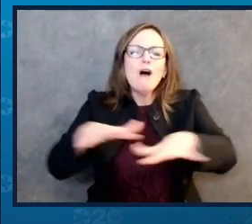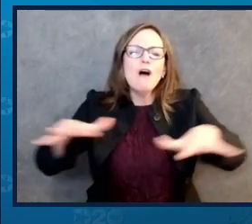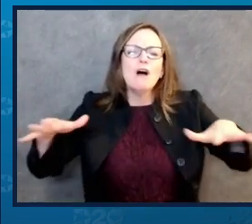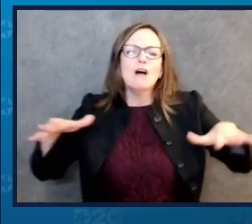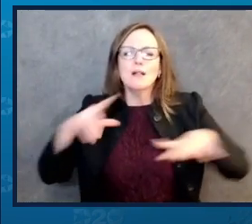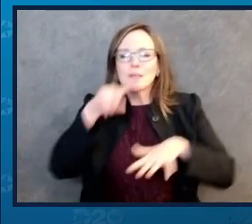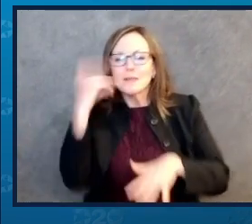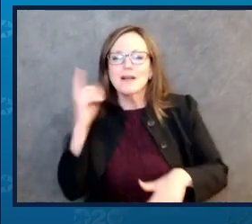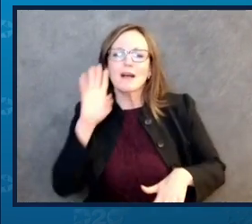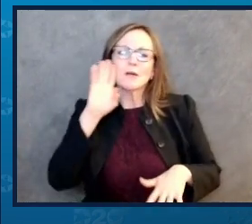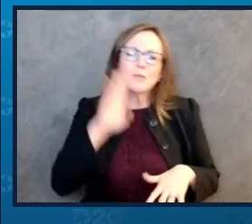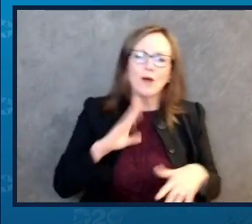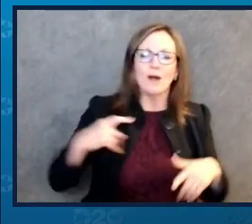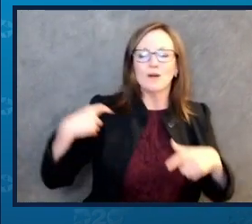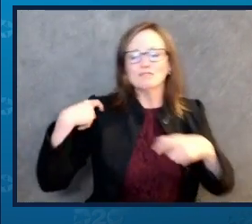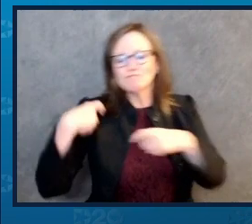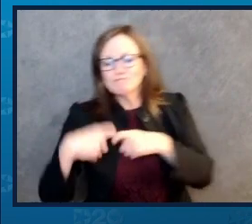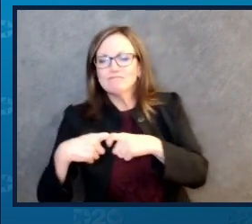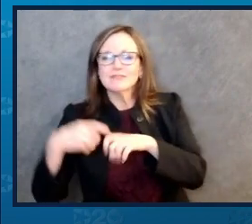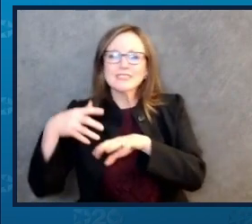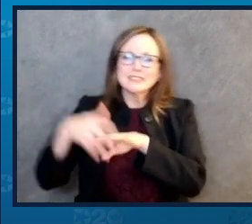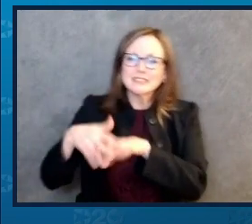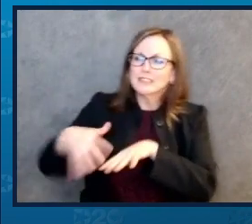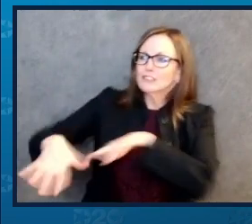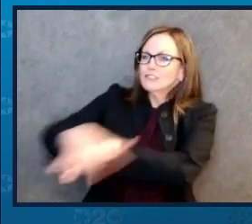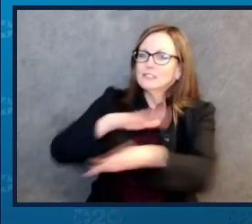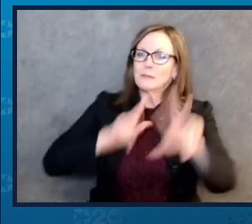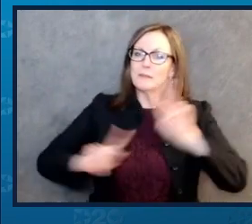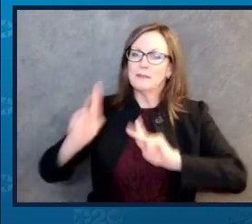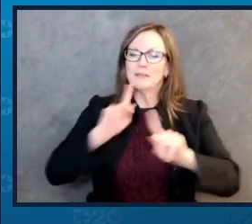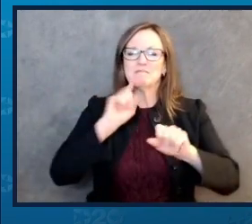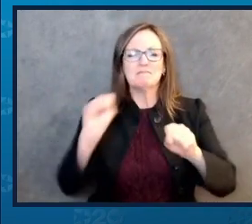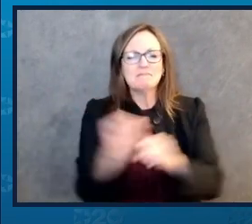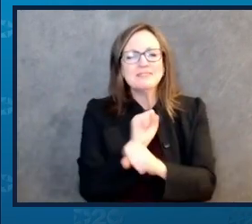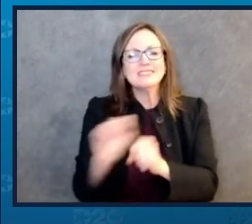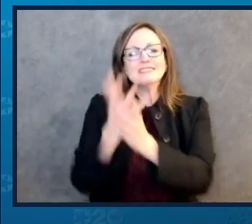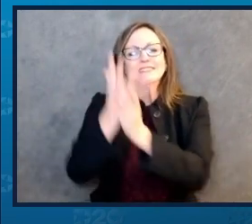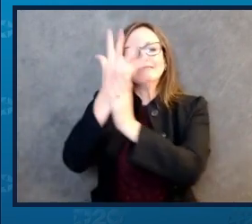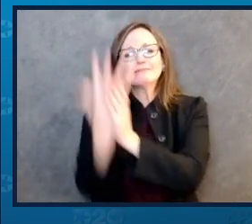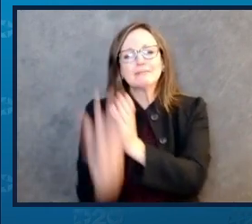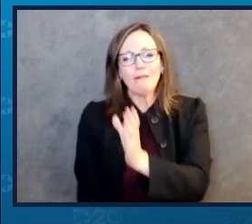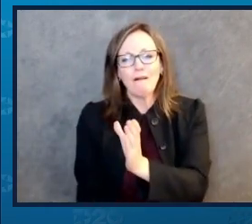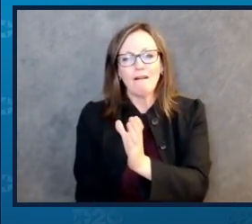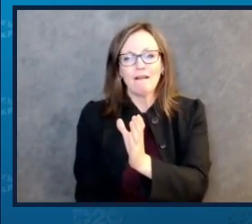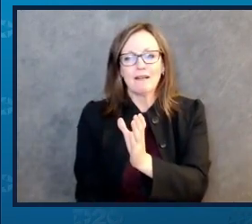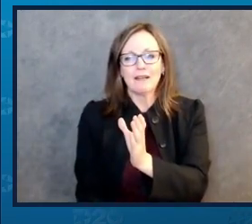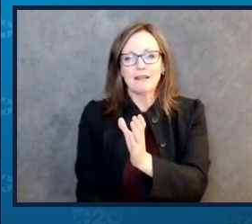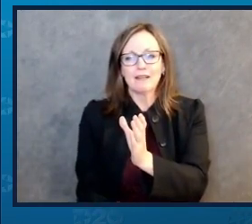THIS IS NOT A DEFENSE. IT IS THREE FEK OF STRUCTURAL RACISM.